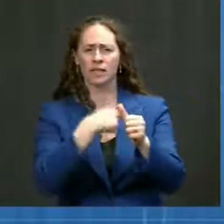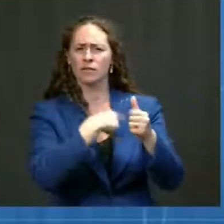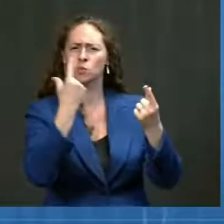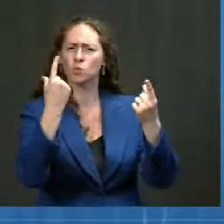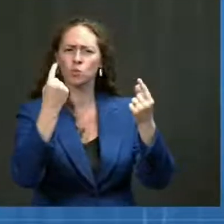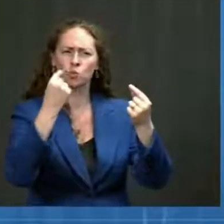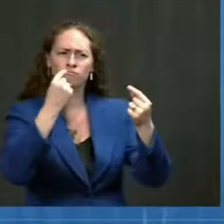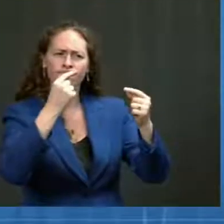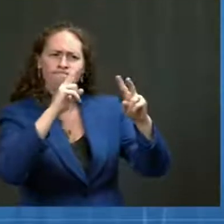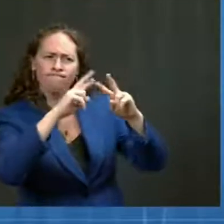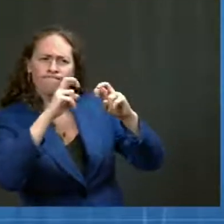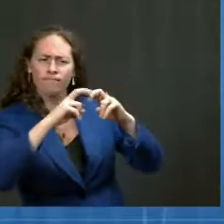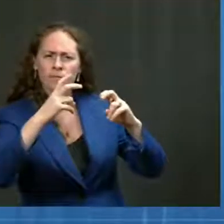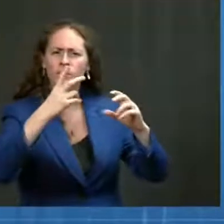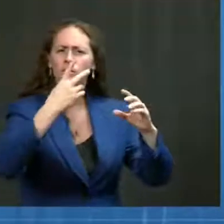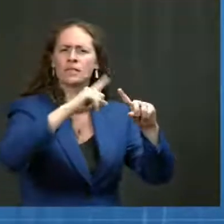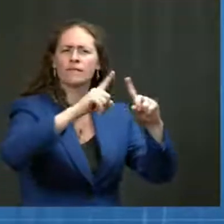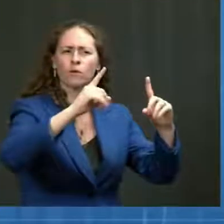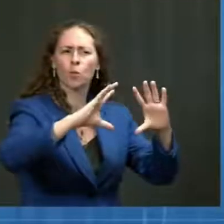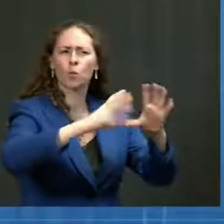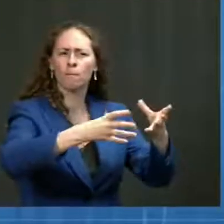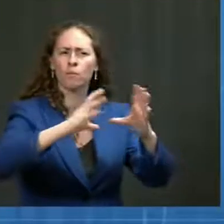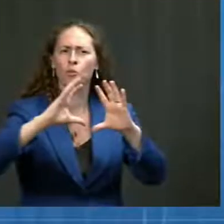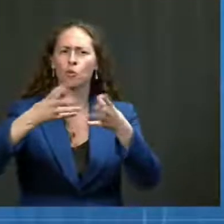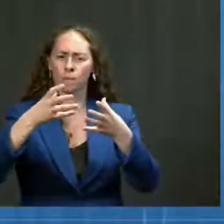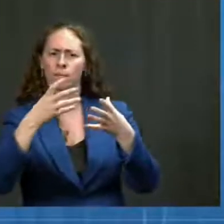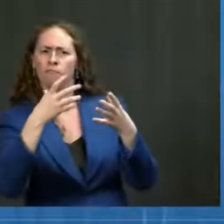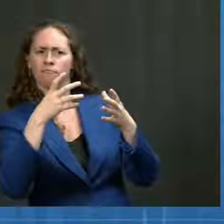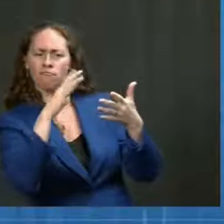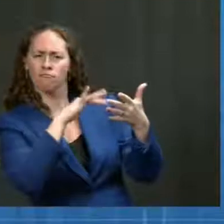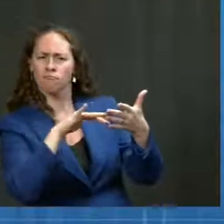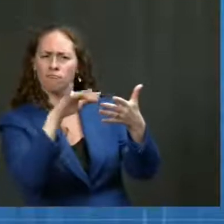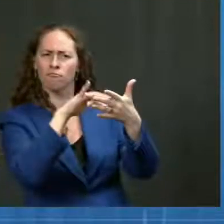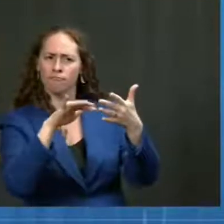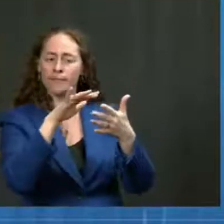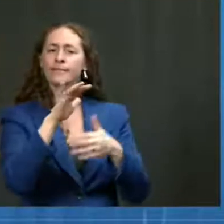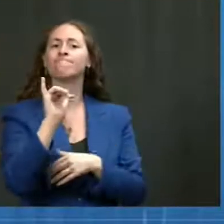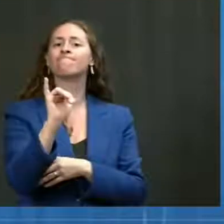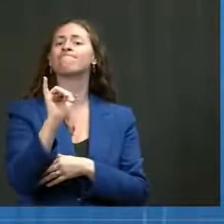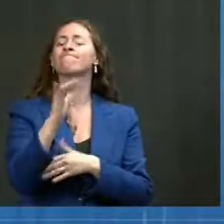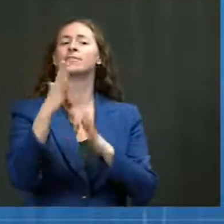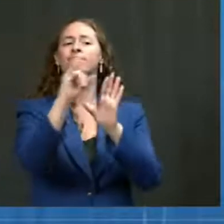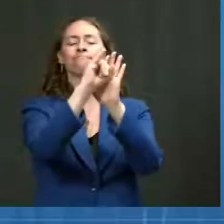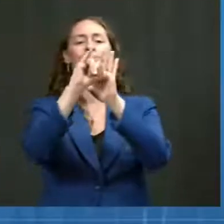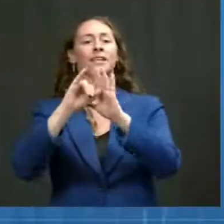VACCINE SERIES WILL LAST. EXAMINING NUMEROUS COHORTS THROUGH THE END OF JULY AND